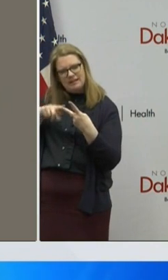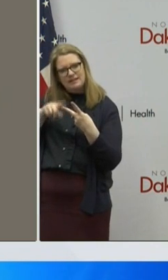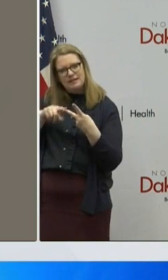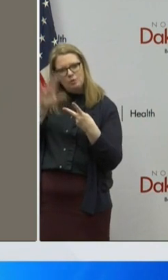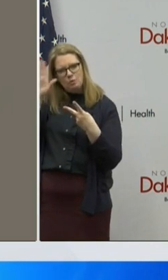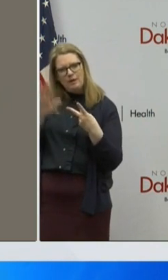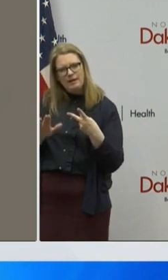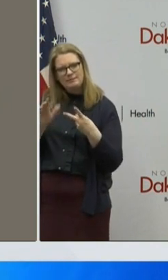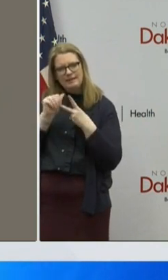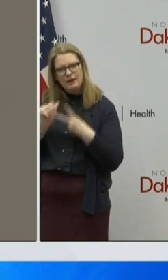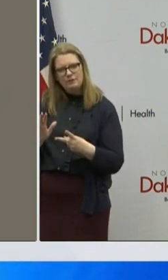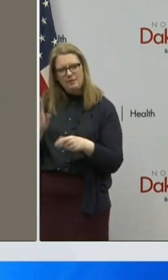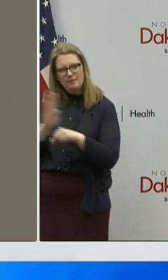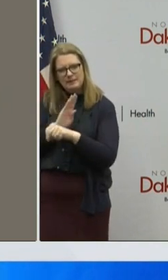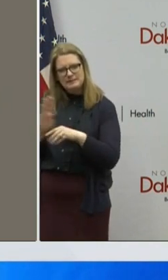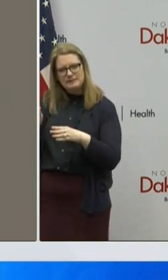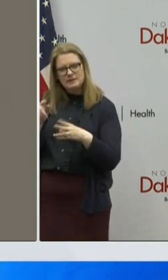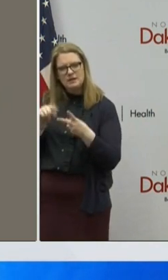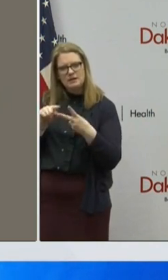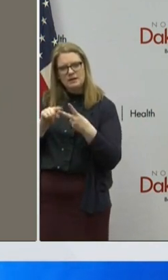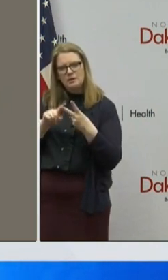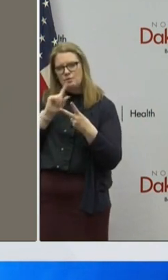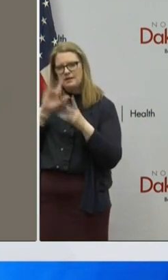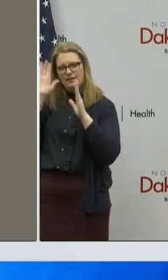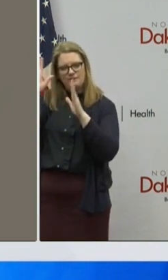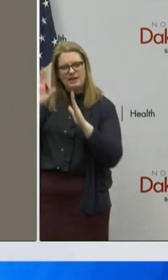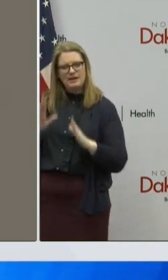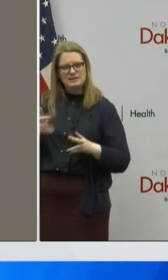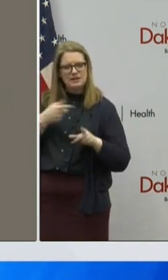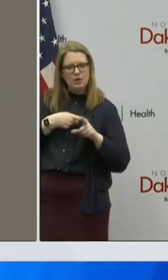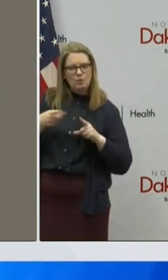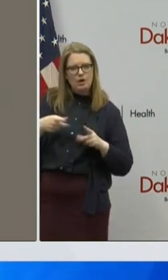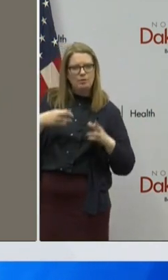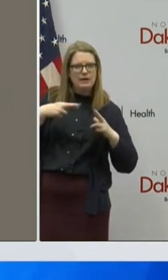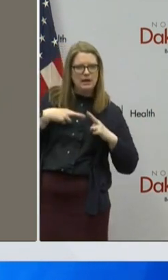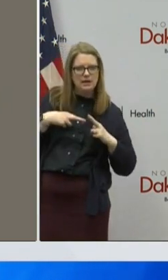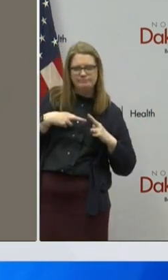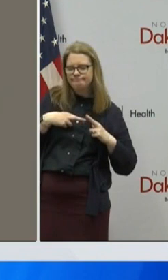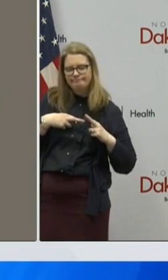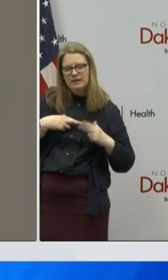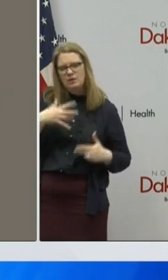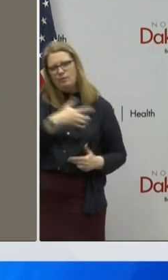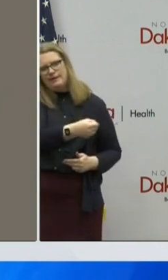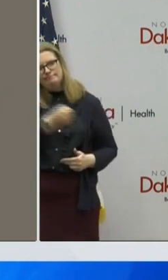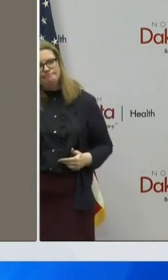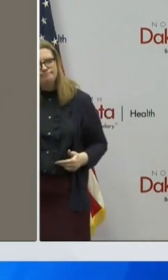TESTING GOES HAND IN HAND WITH CONTACT TRACING. WE'RE VERY PLEASED WE HAVE A GREAT LEADER FROM THE PRIVATE